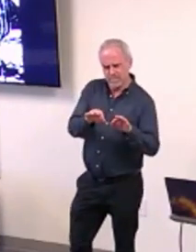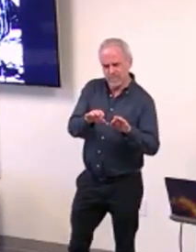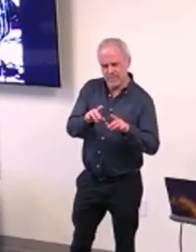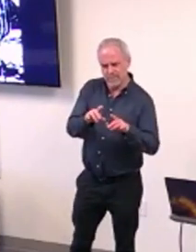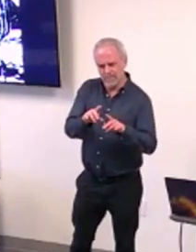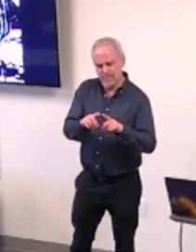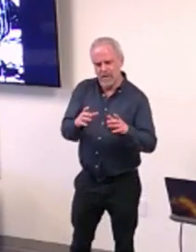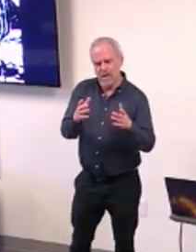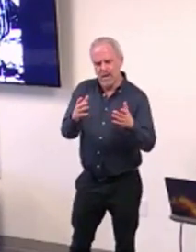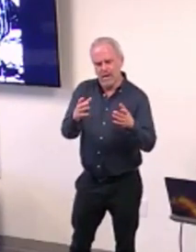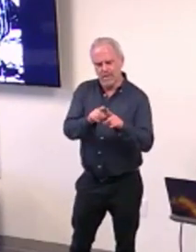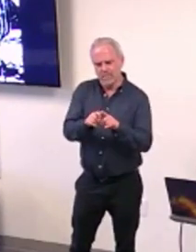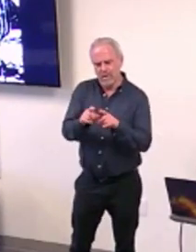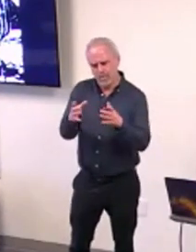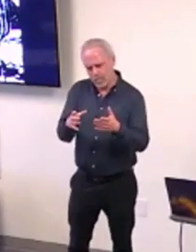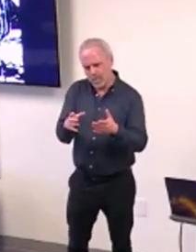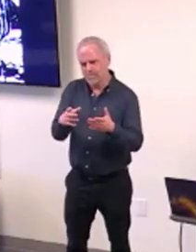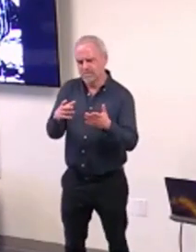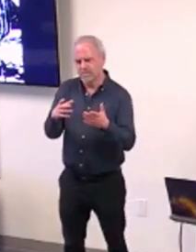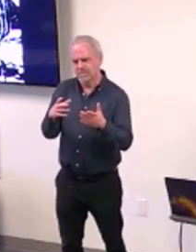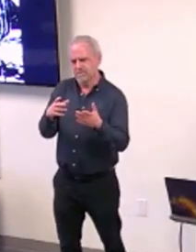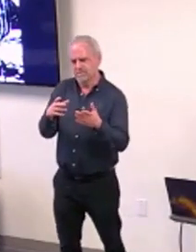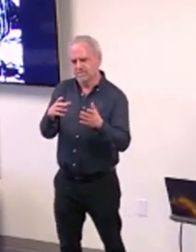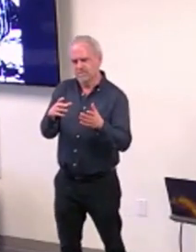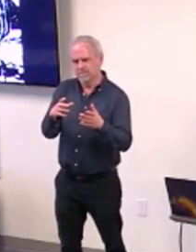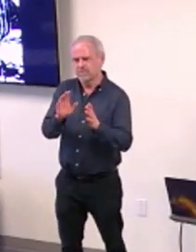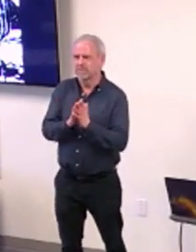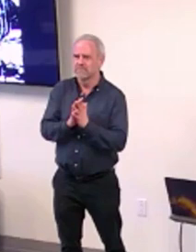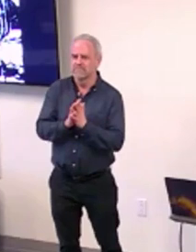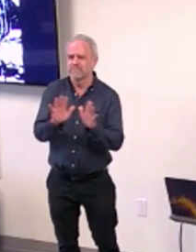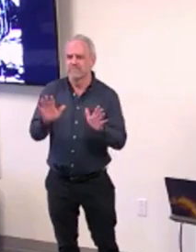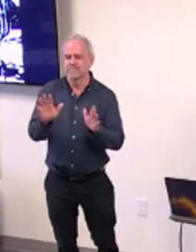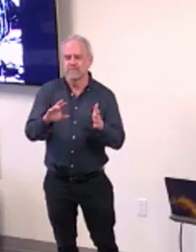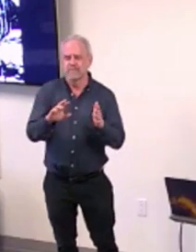The, like we know that adverse environmental exposure